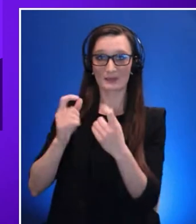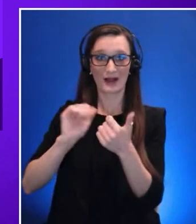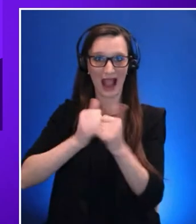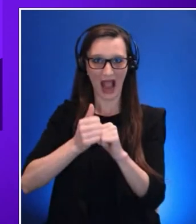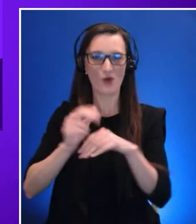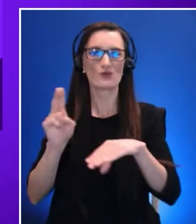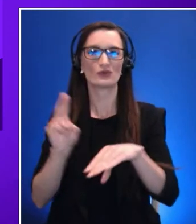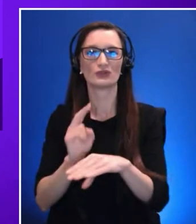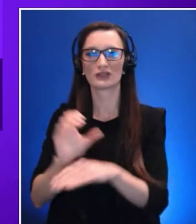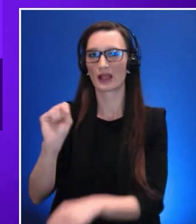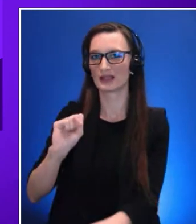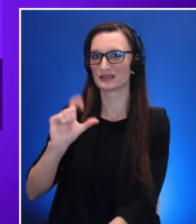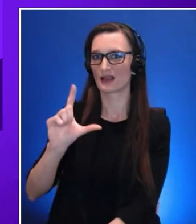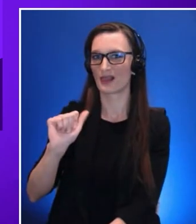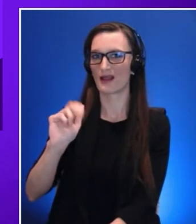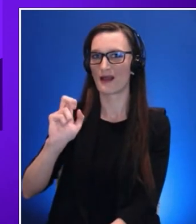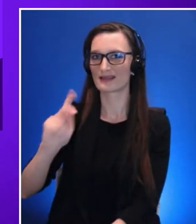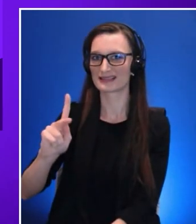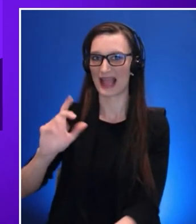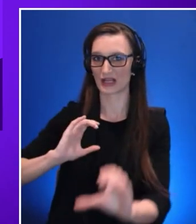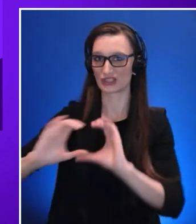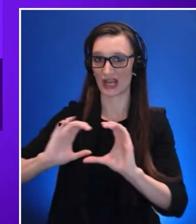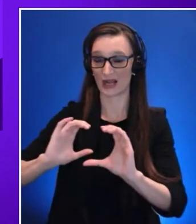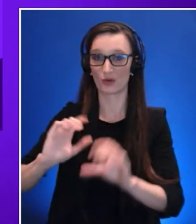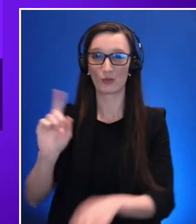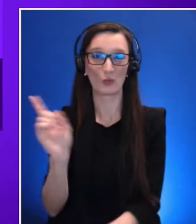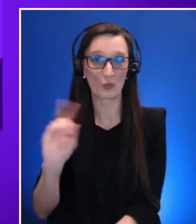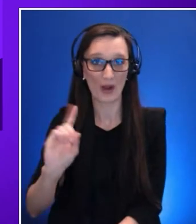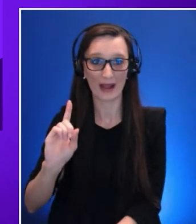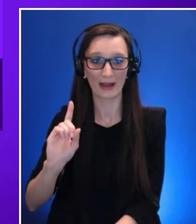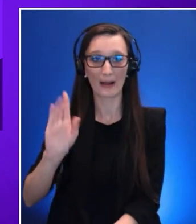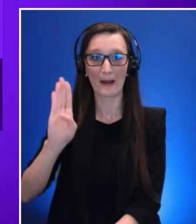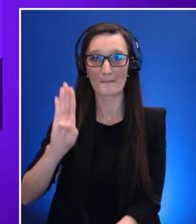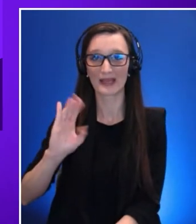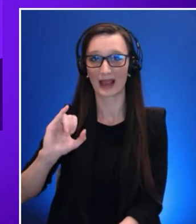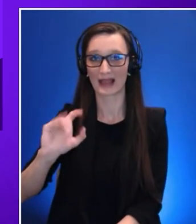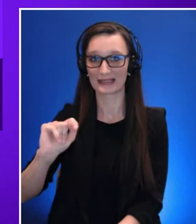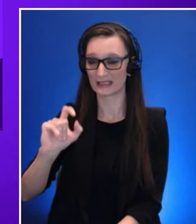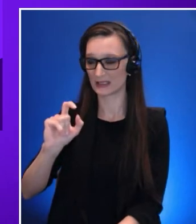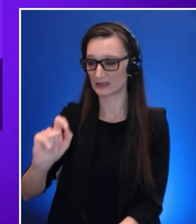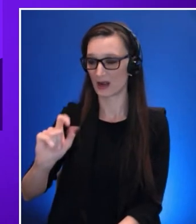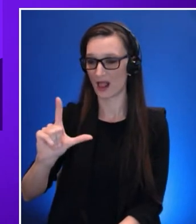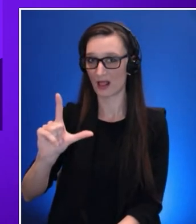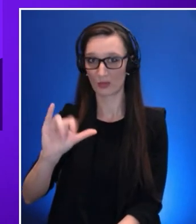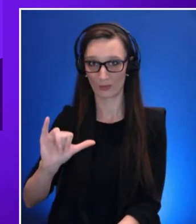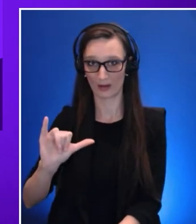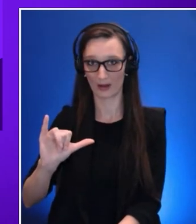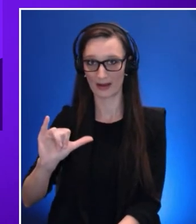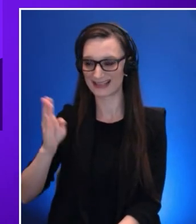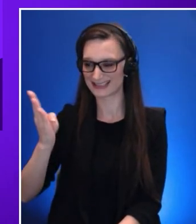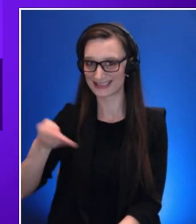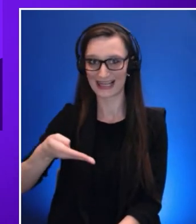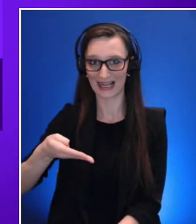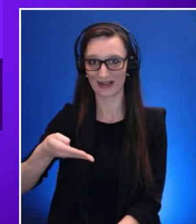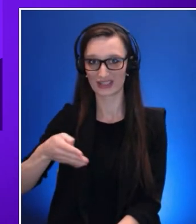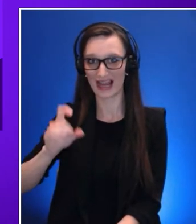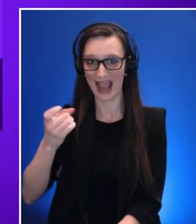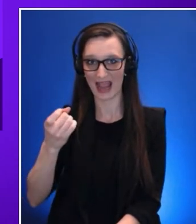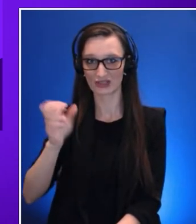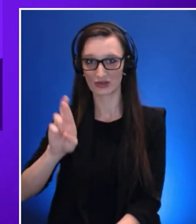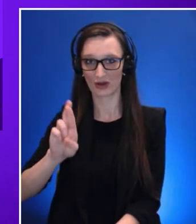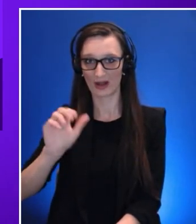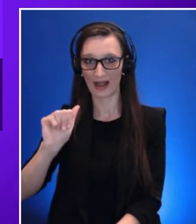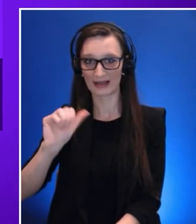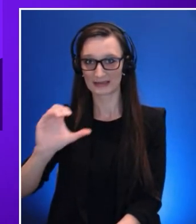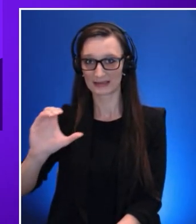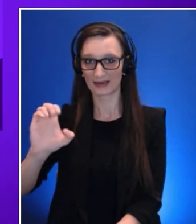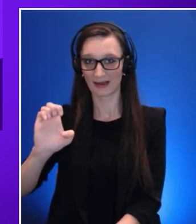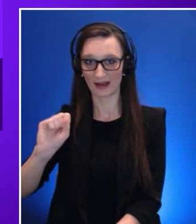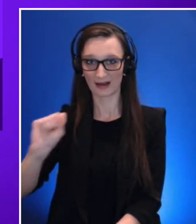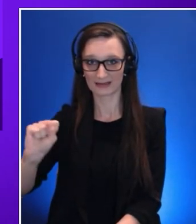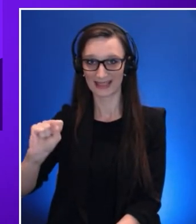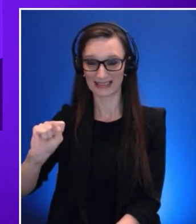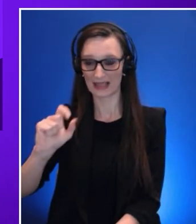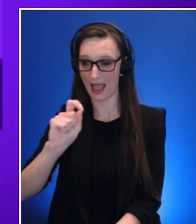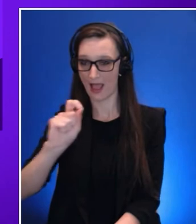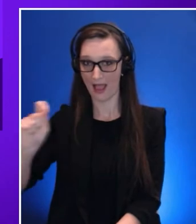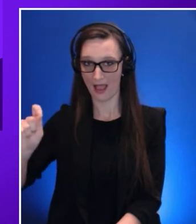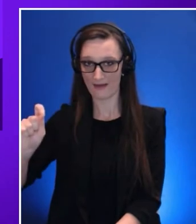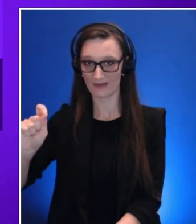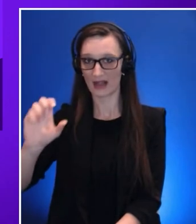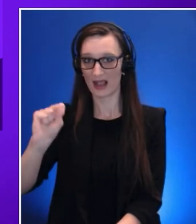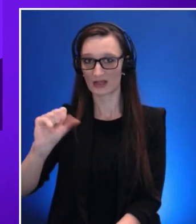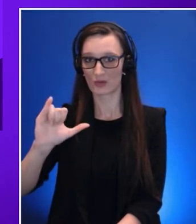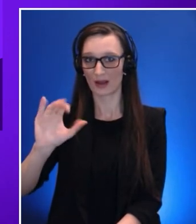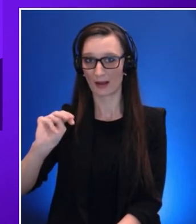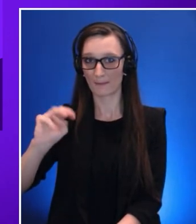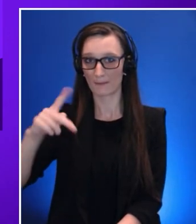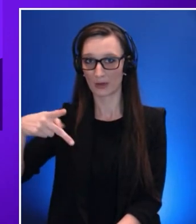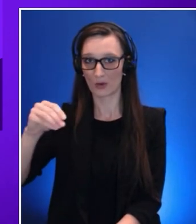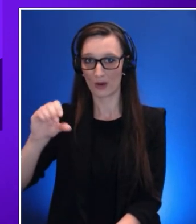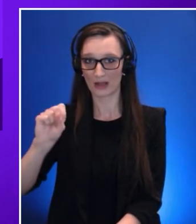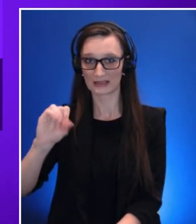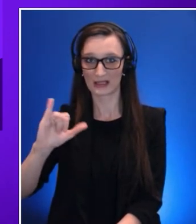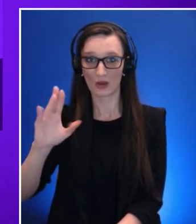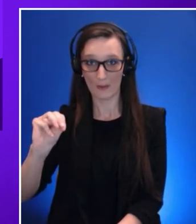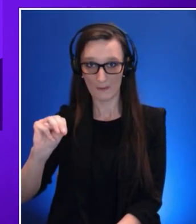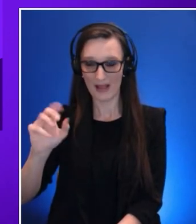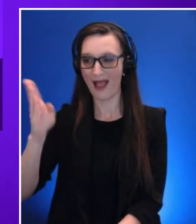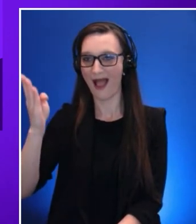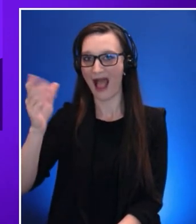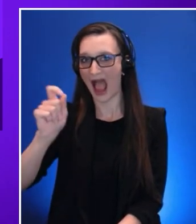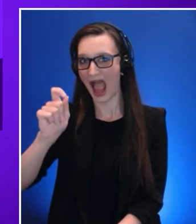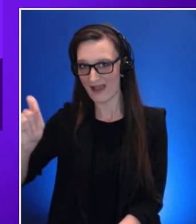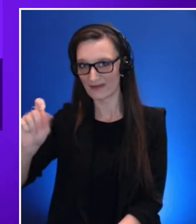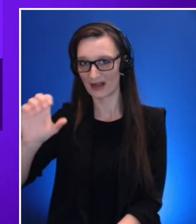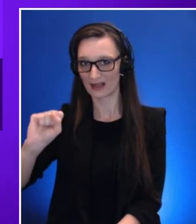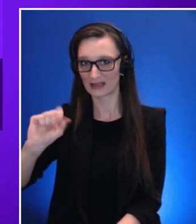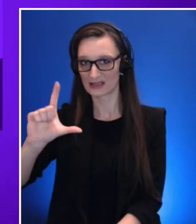now it is bit.ly/xraccess-symposium-slack so please join if you haven't already we have almost